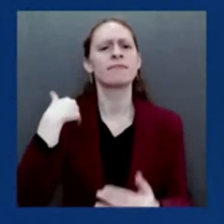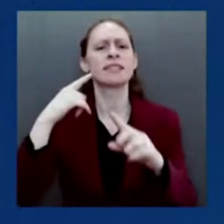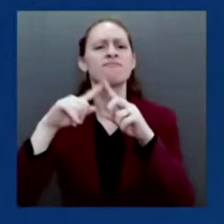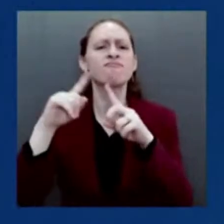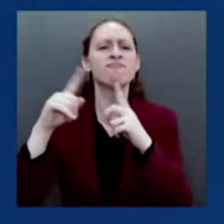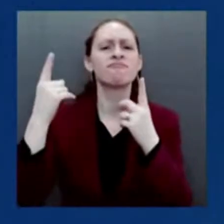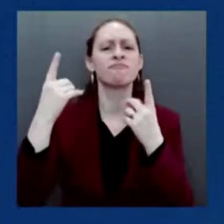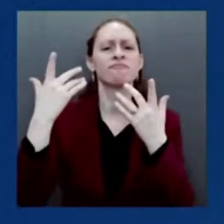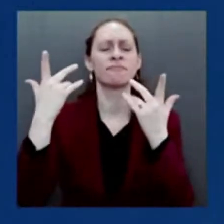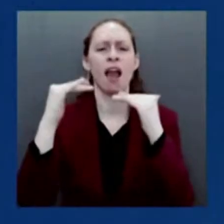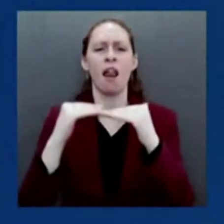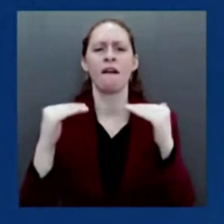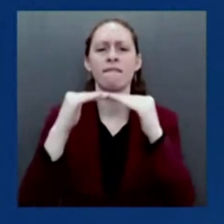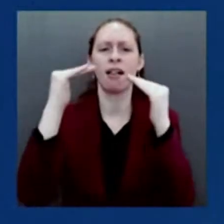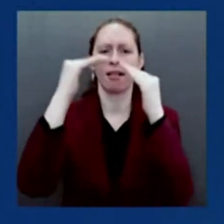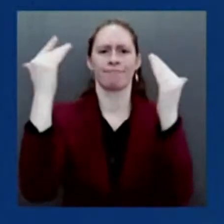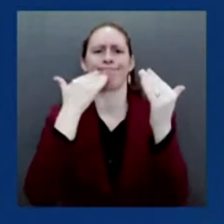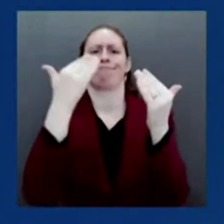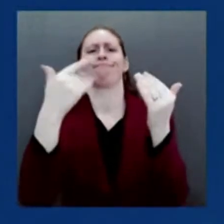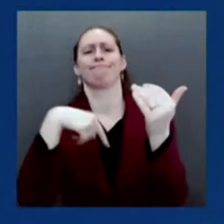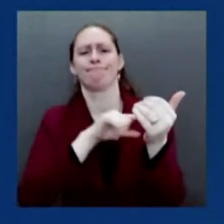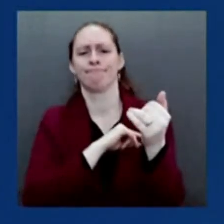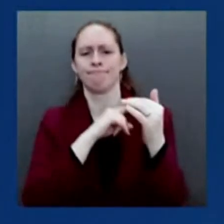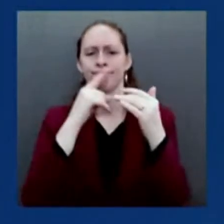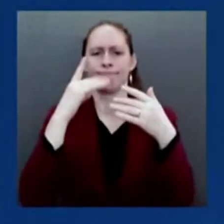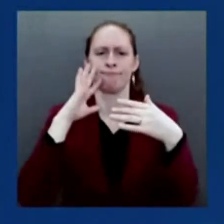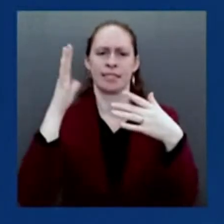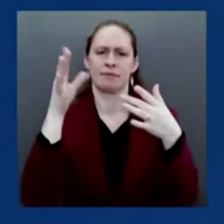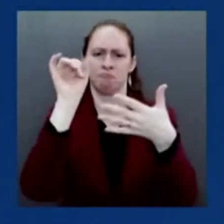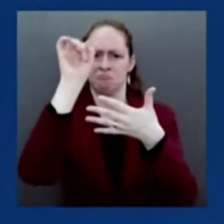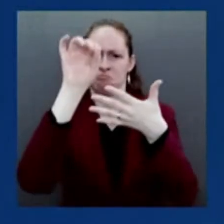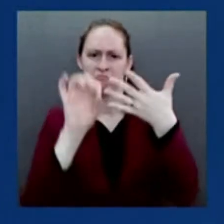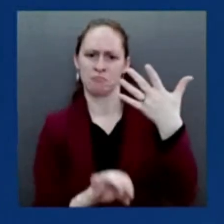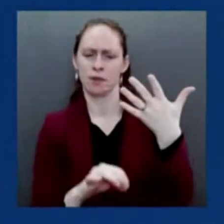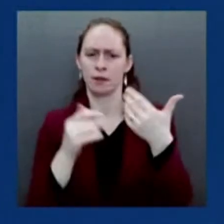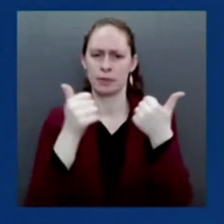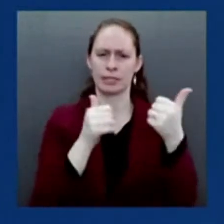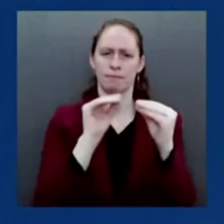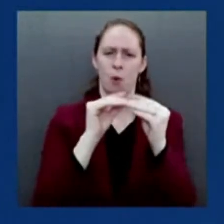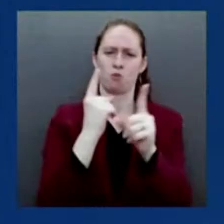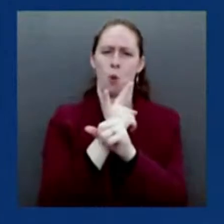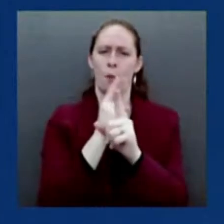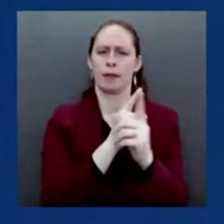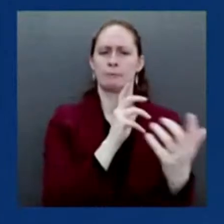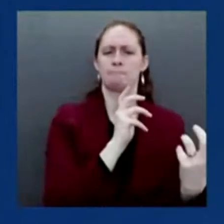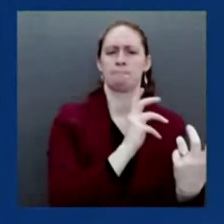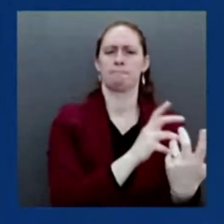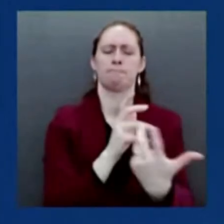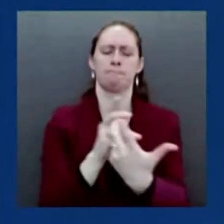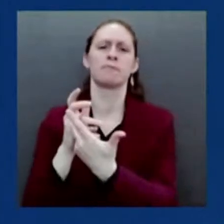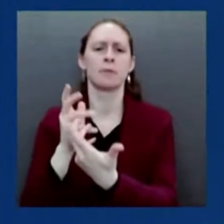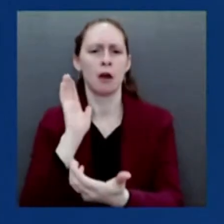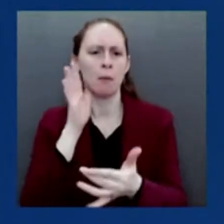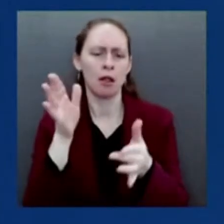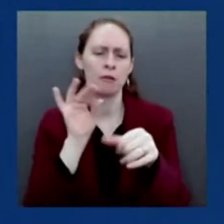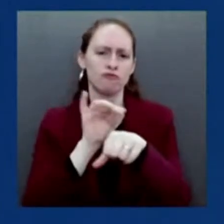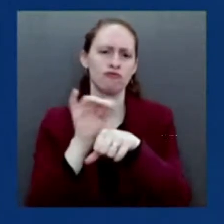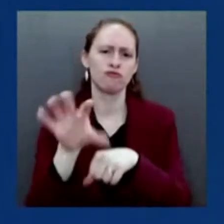WE WILL PROVIDE INFORMATION ON FILTRATION, THAT OCCURS WITH